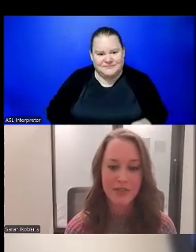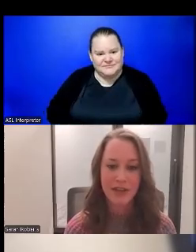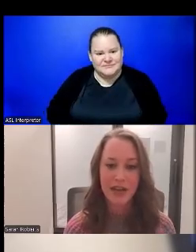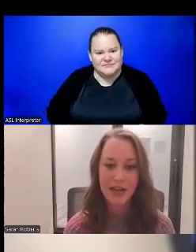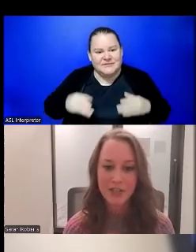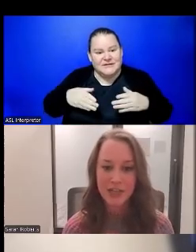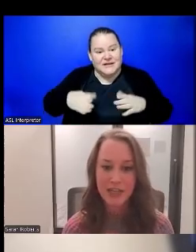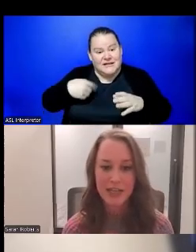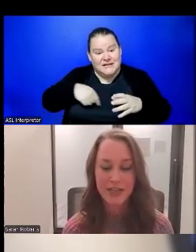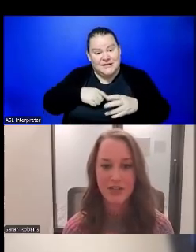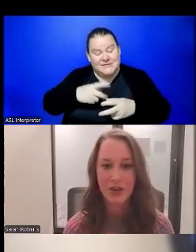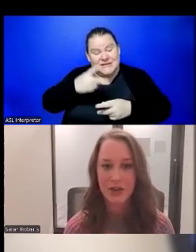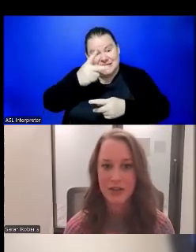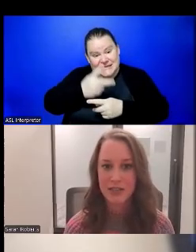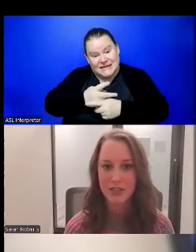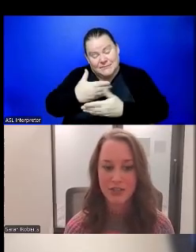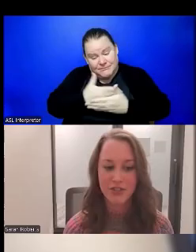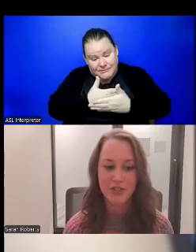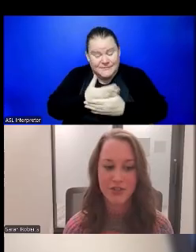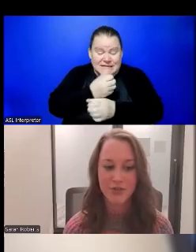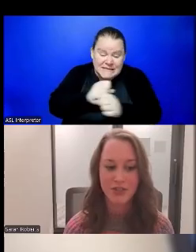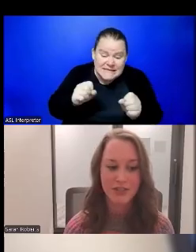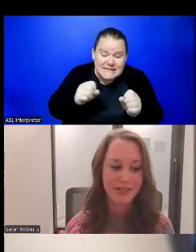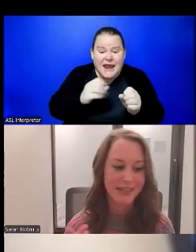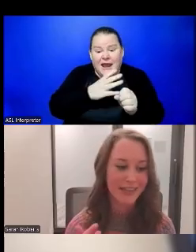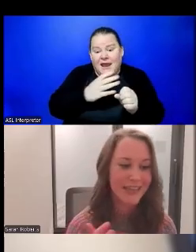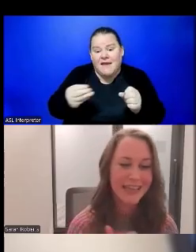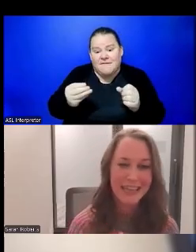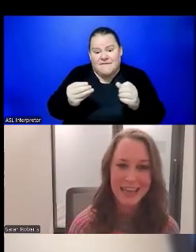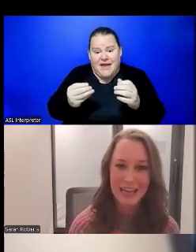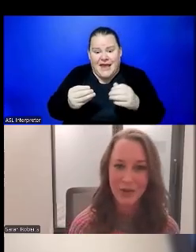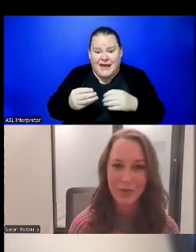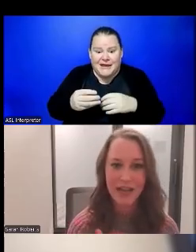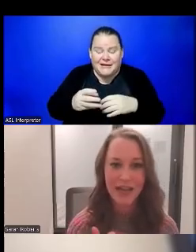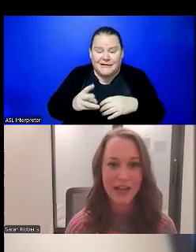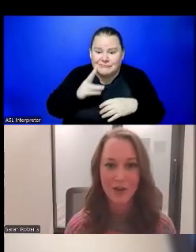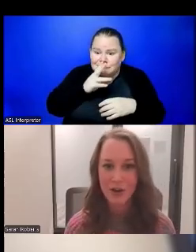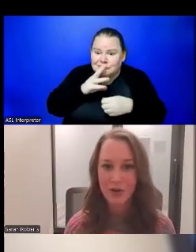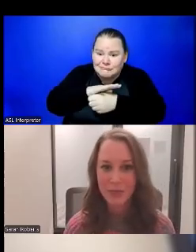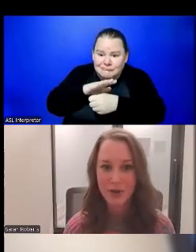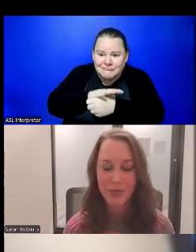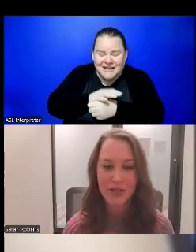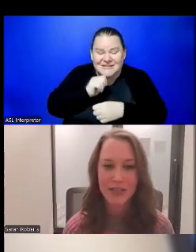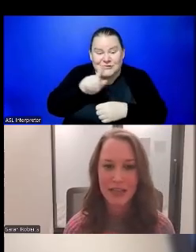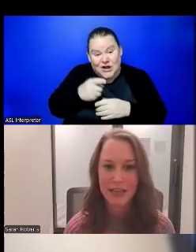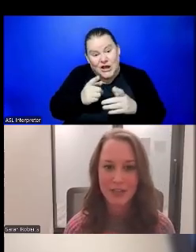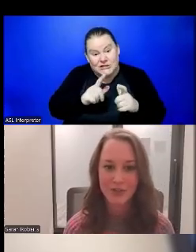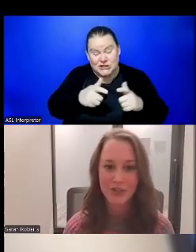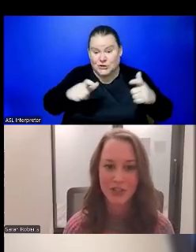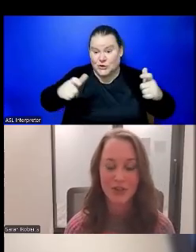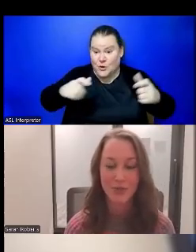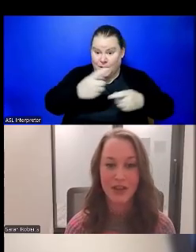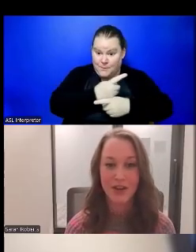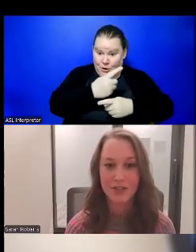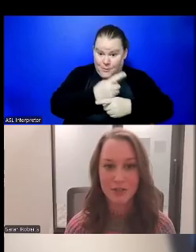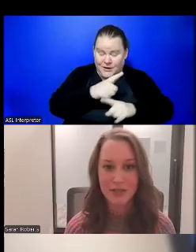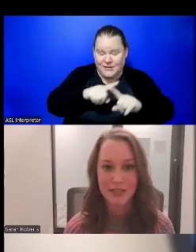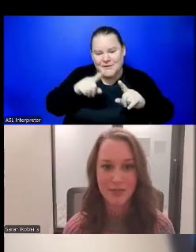safe and hydrated. So in addition to just like gaining weight and growing appropriately getting nutrition, we also need